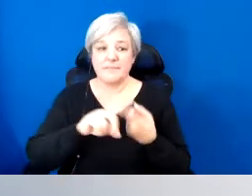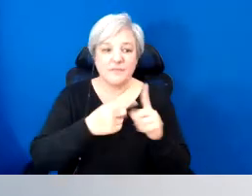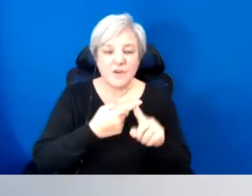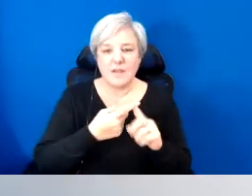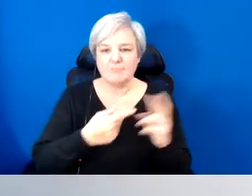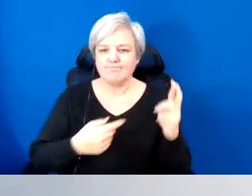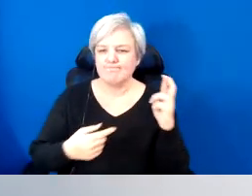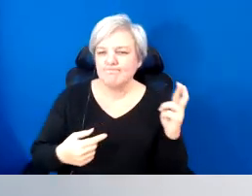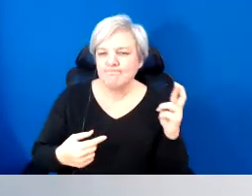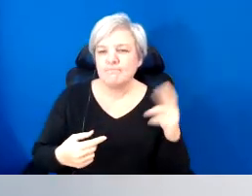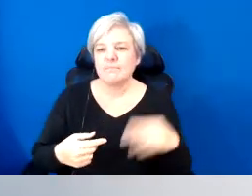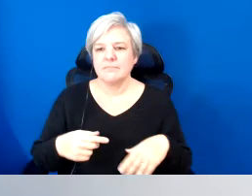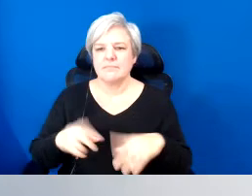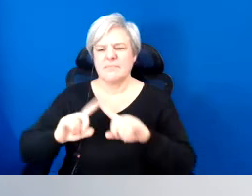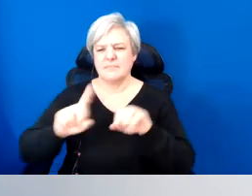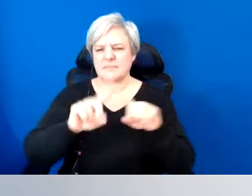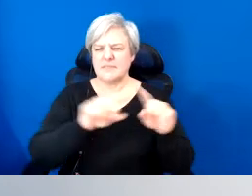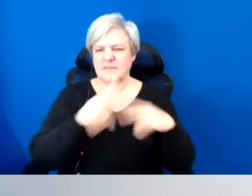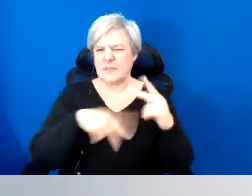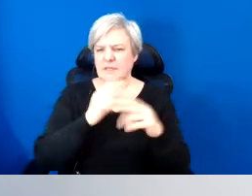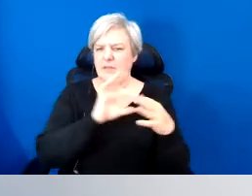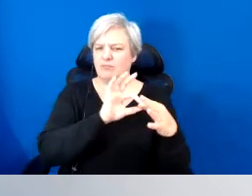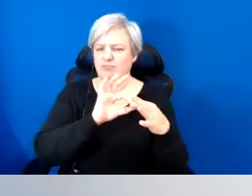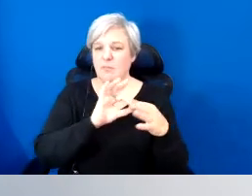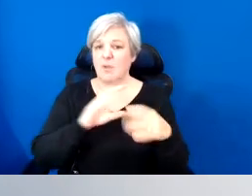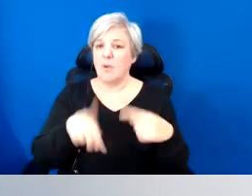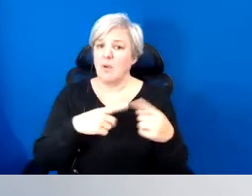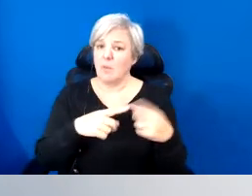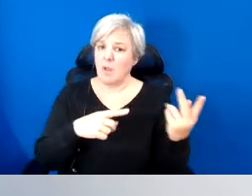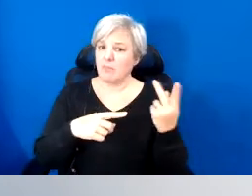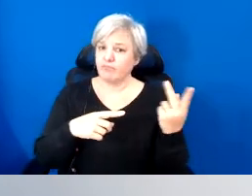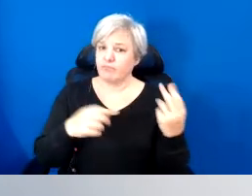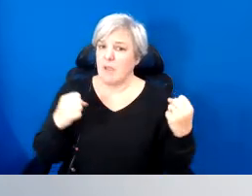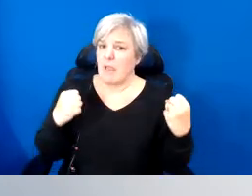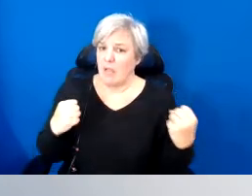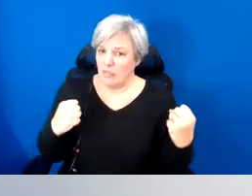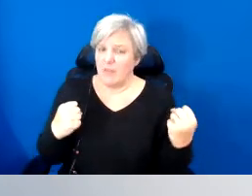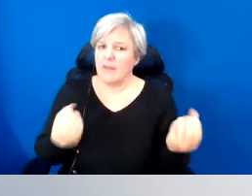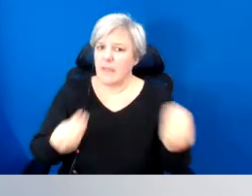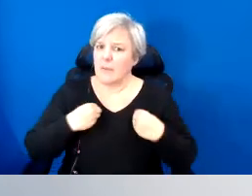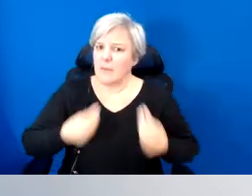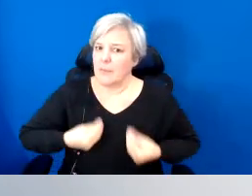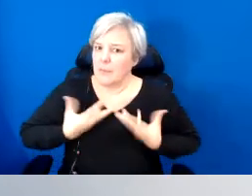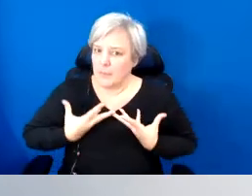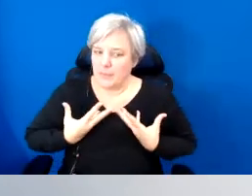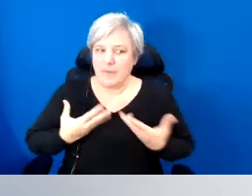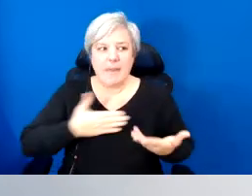But they all have been shown when they're healthy to increase your overall satisfaction with life. Increase happiness.